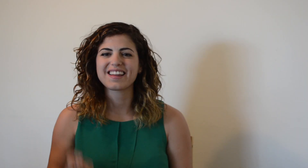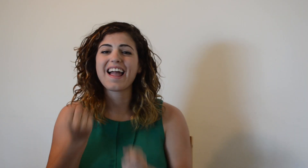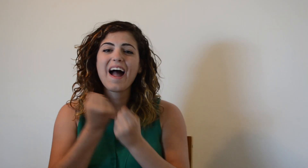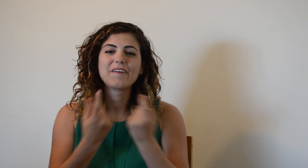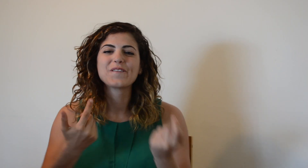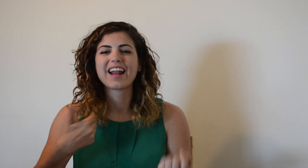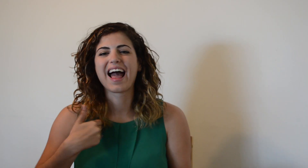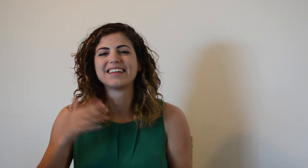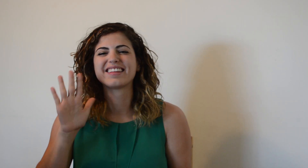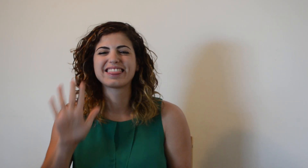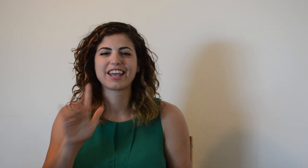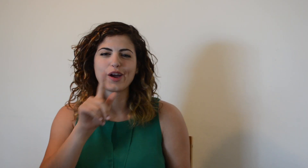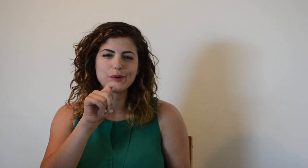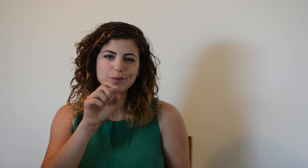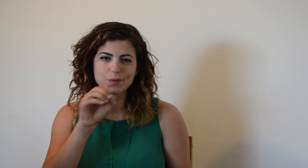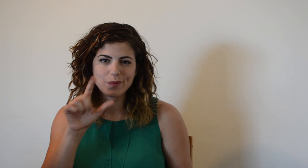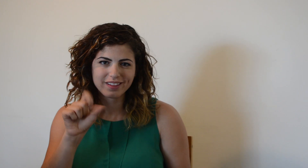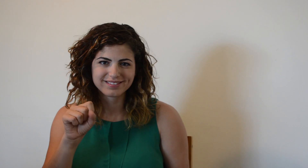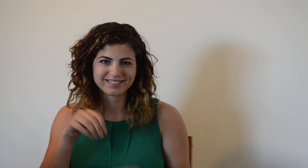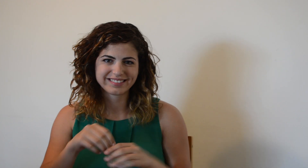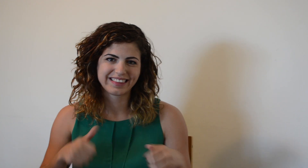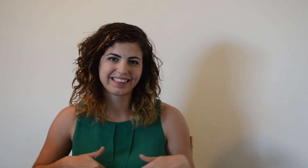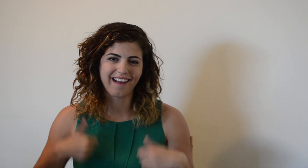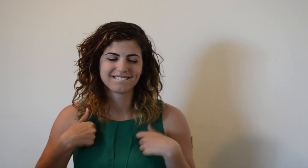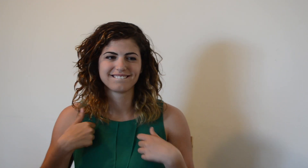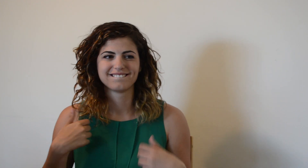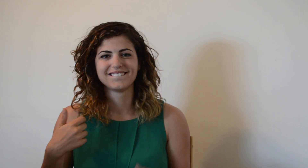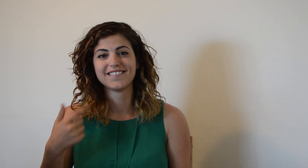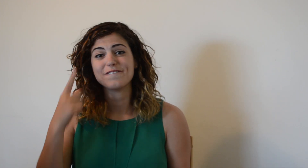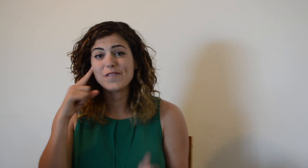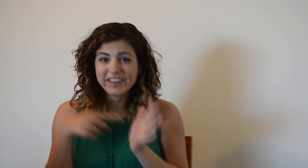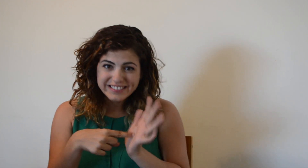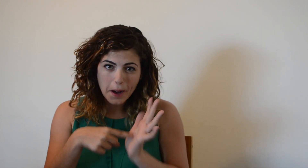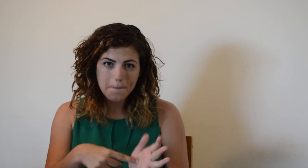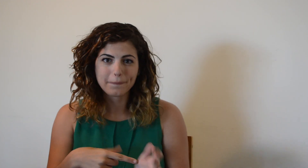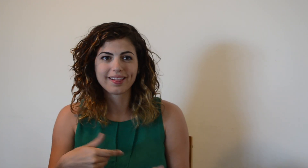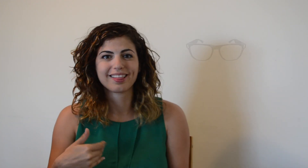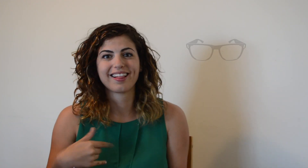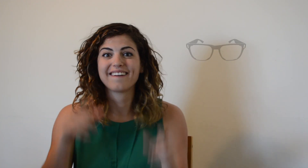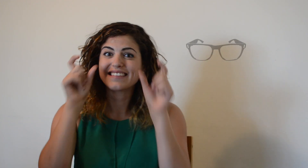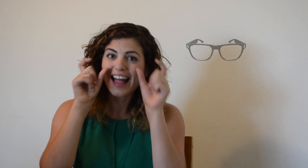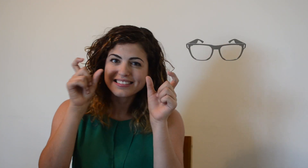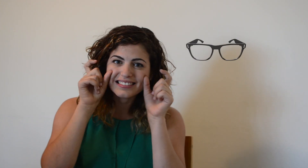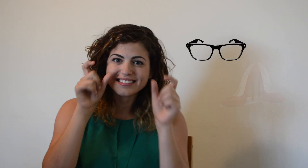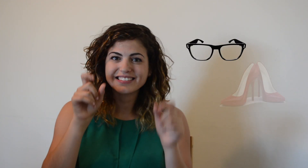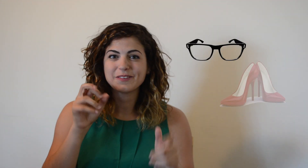Elena: "Everyone has different tools in their lives. Maybe it’s your glasses or high heels